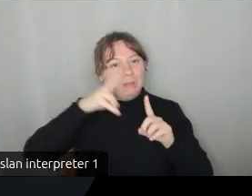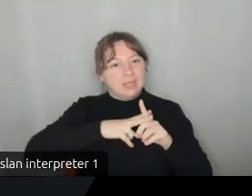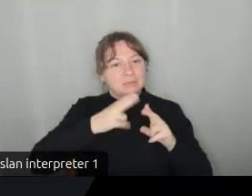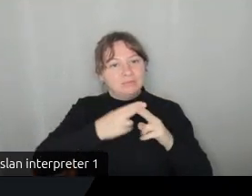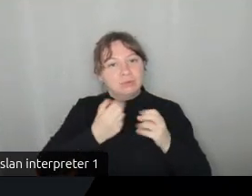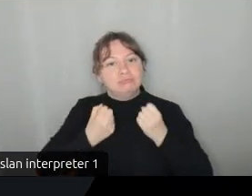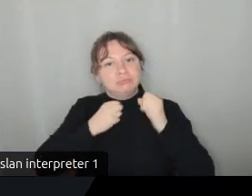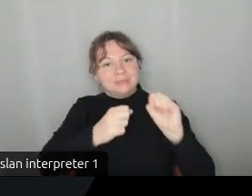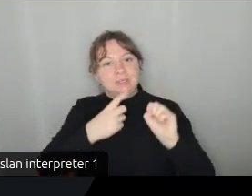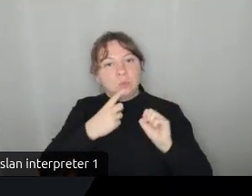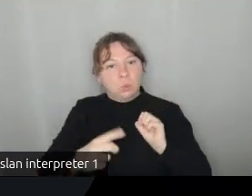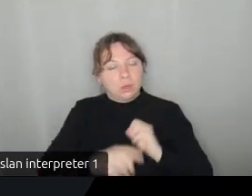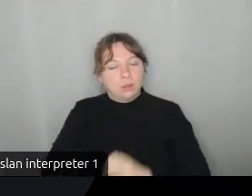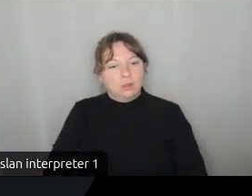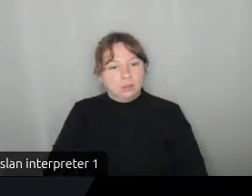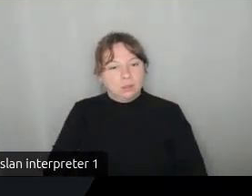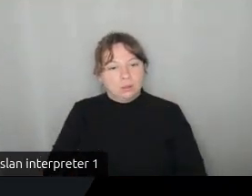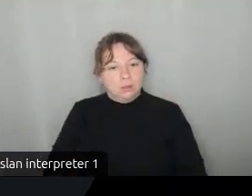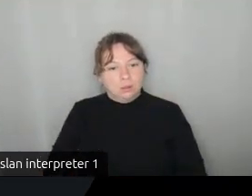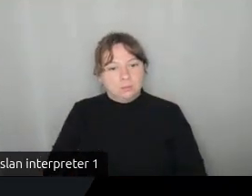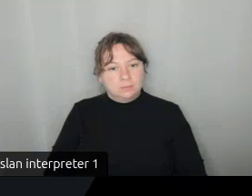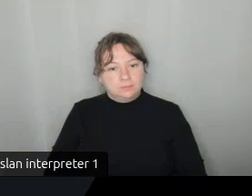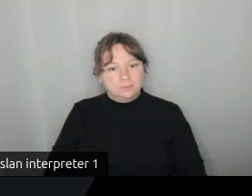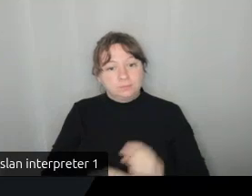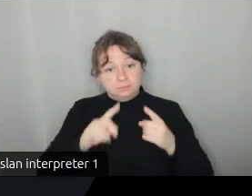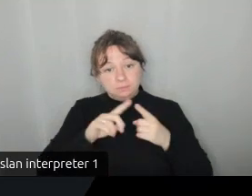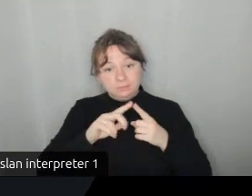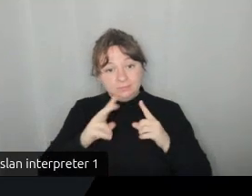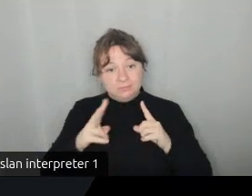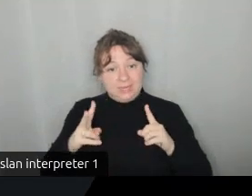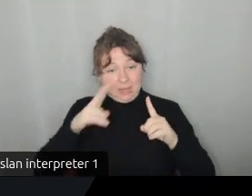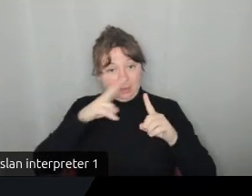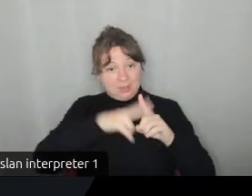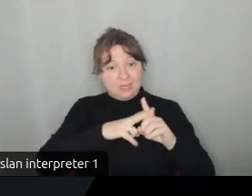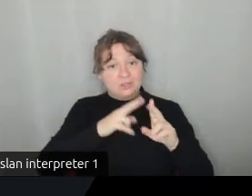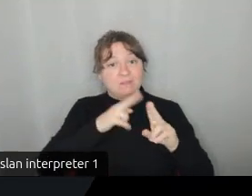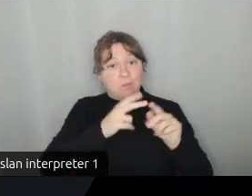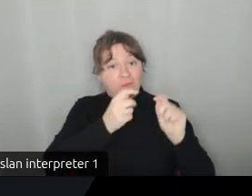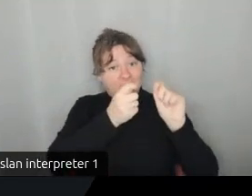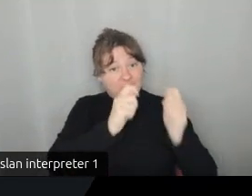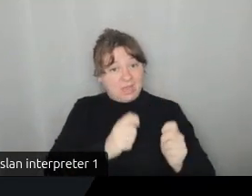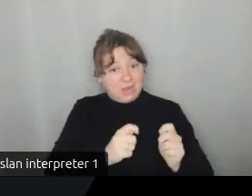process. Um so as we can see here the application to vary with any supporting documents needs to